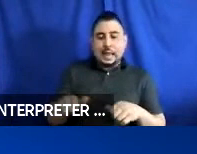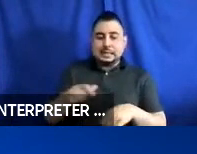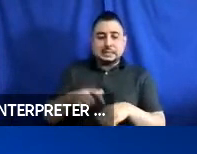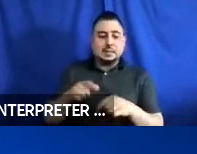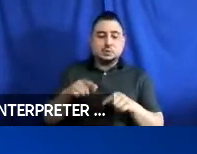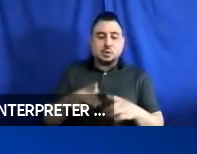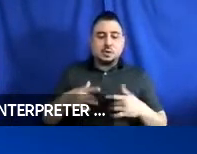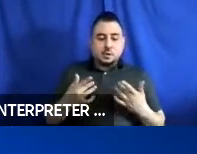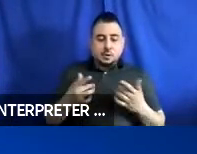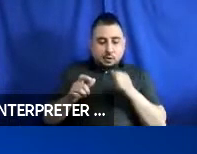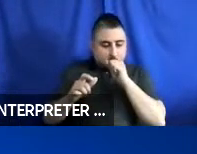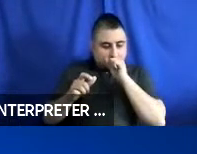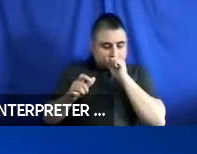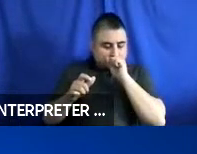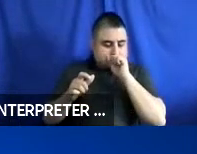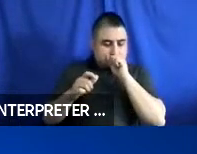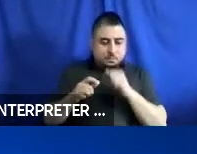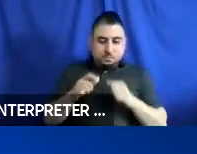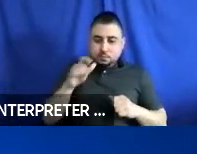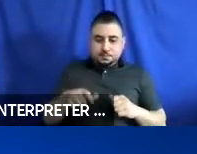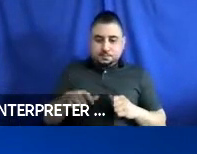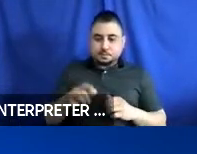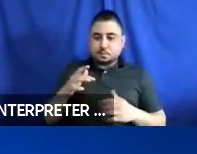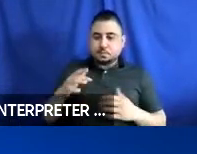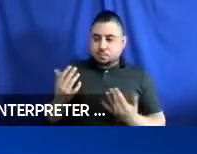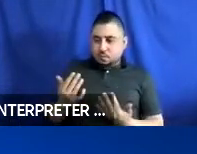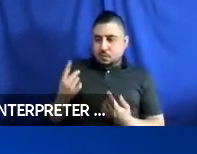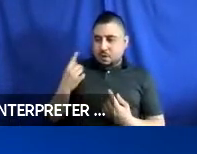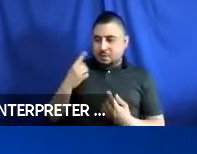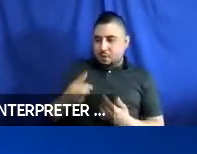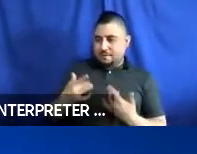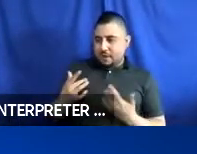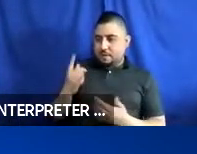don’t need to wait until we are officially in the open discussion portion of the event.